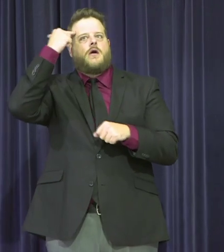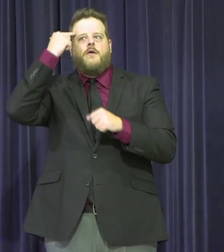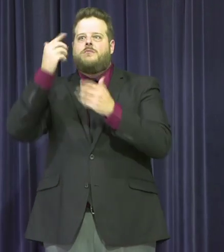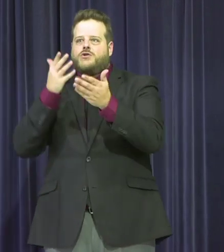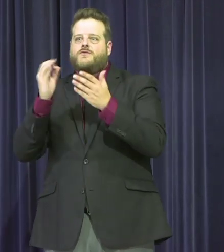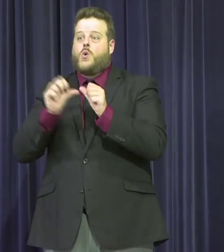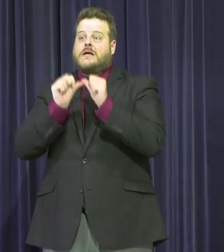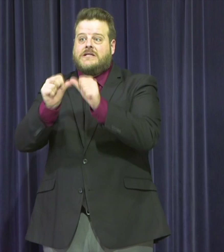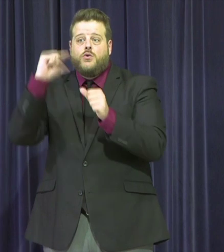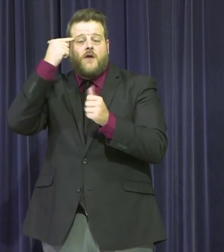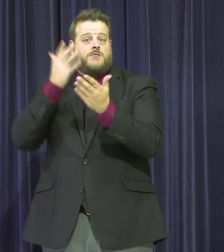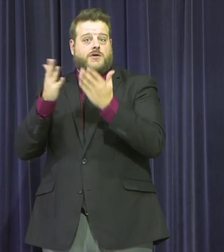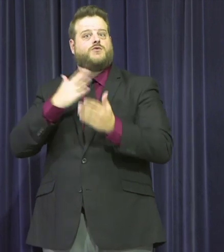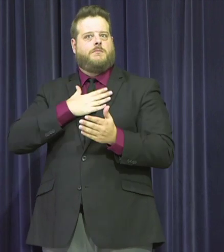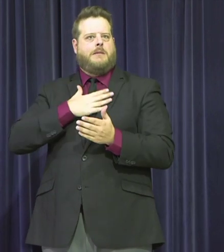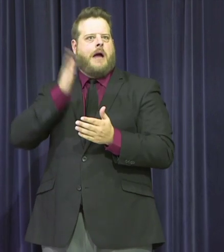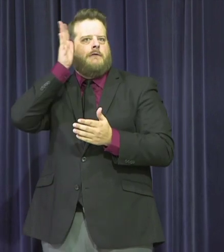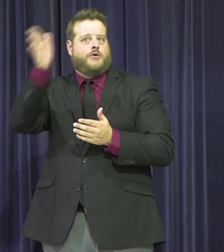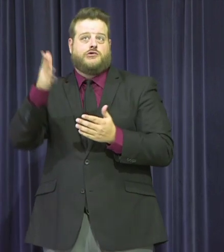continuing government service would be my future.